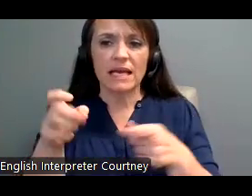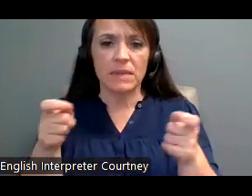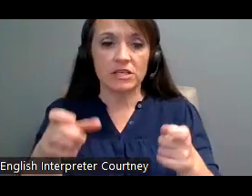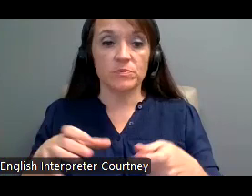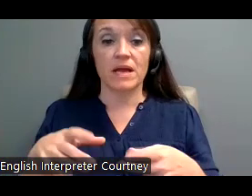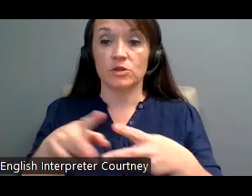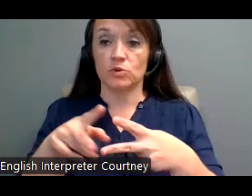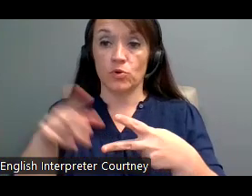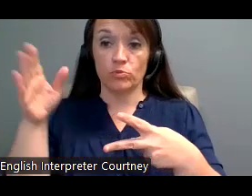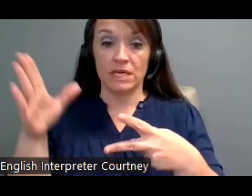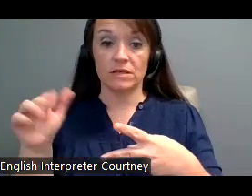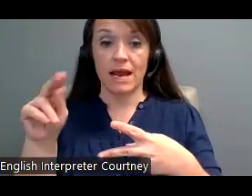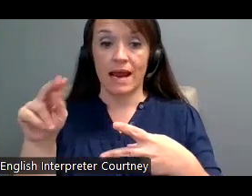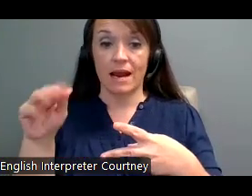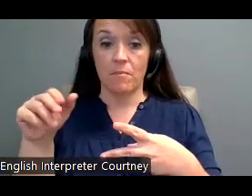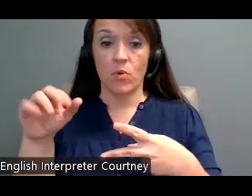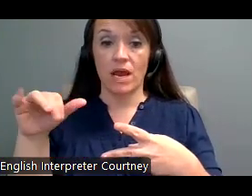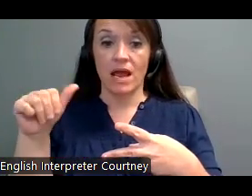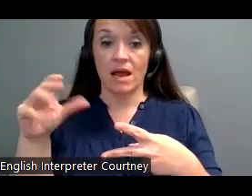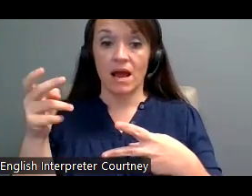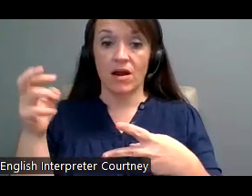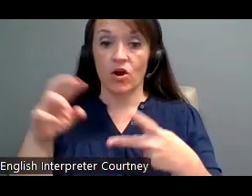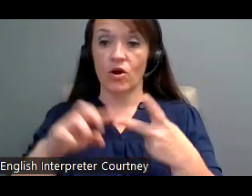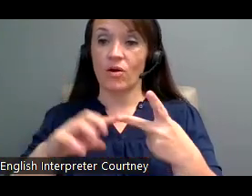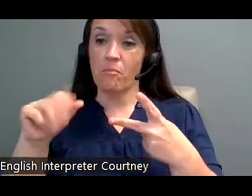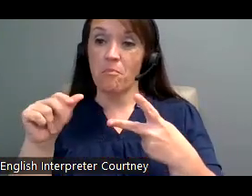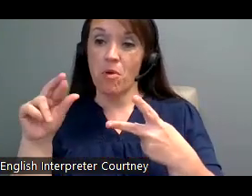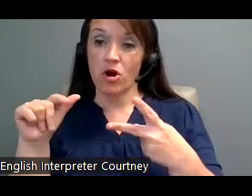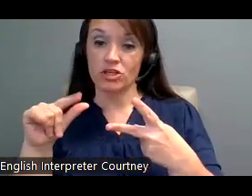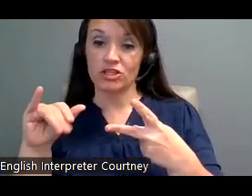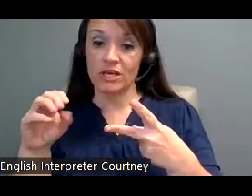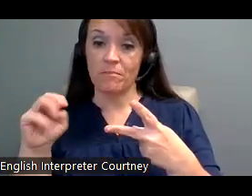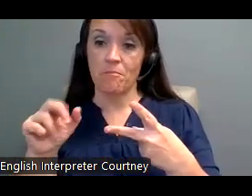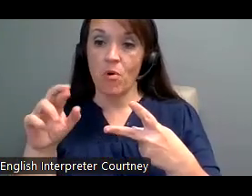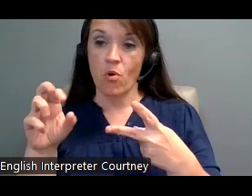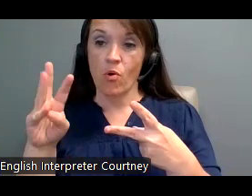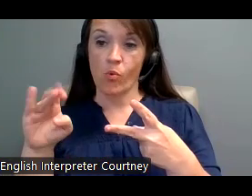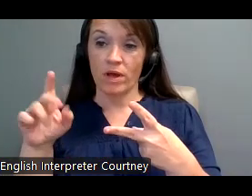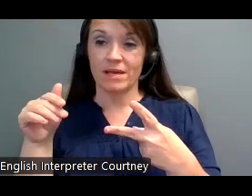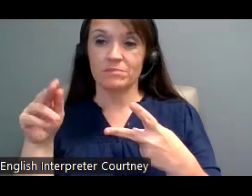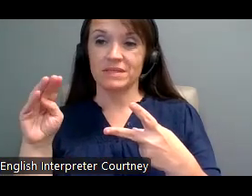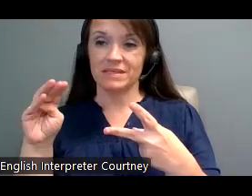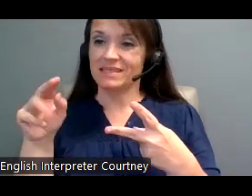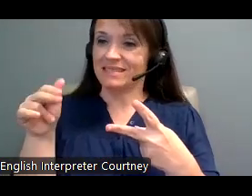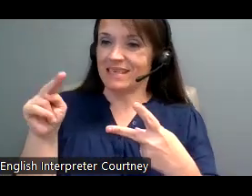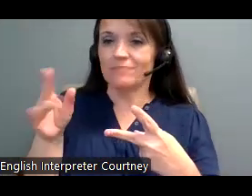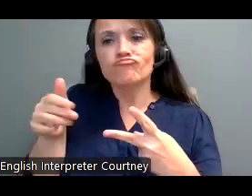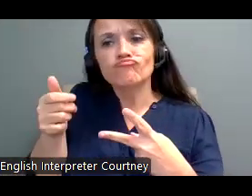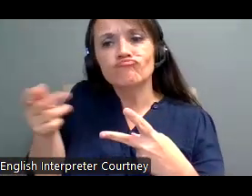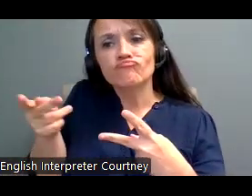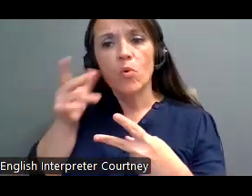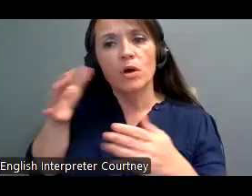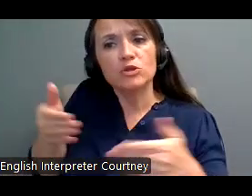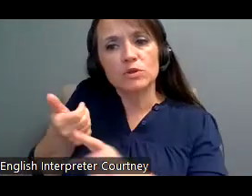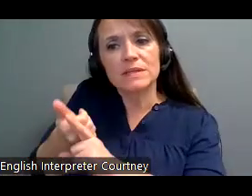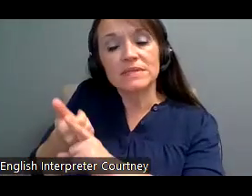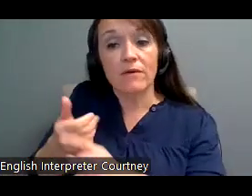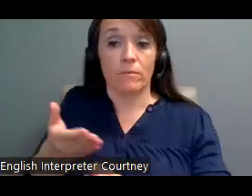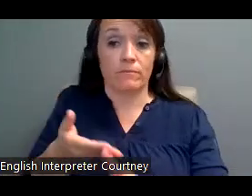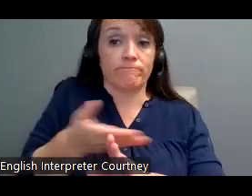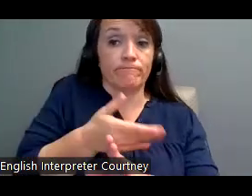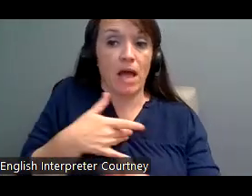and Margie Moore-Williamson. I will let them introduce themselves in just a minute. Let me go over a few things with you today before we get started.